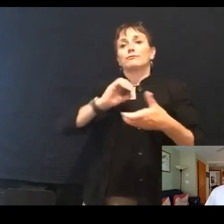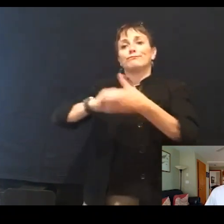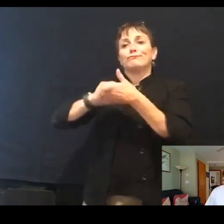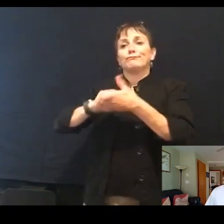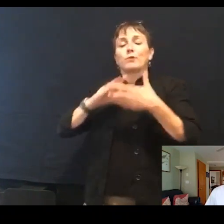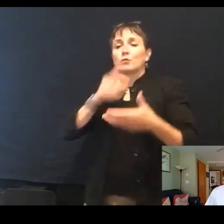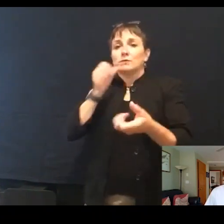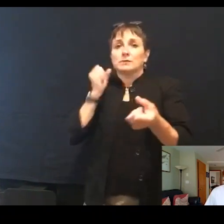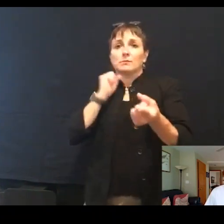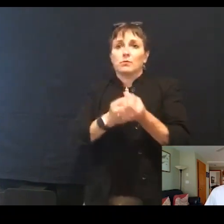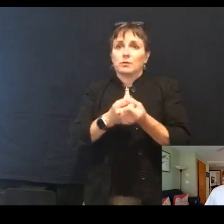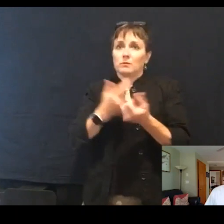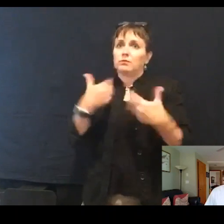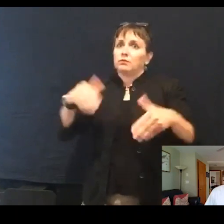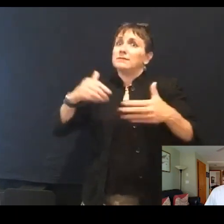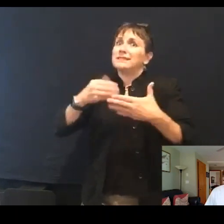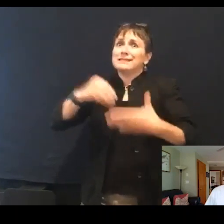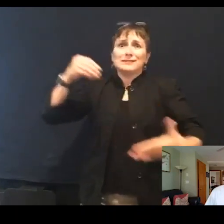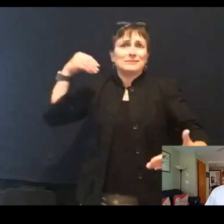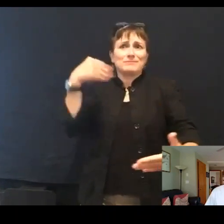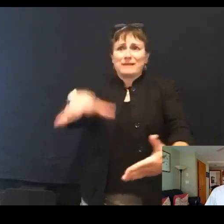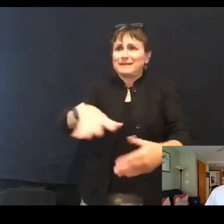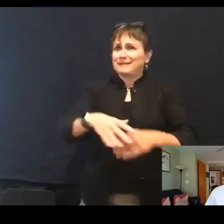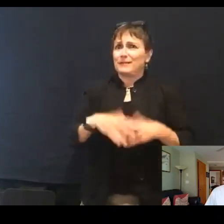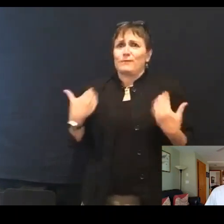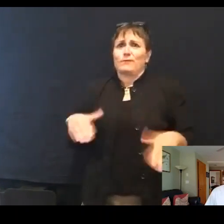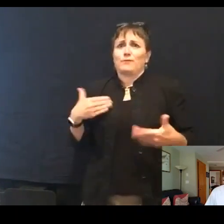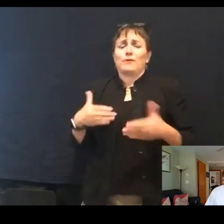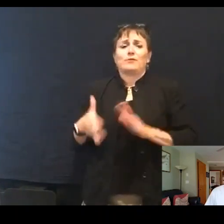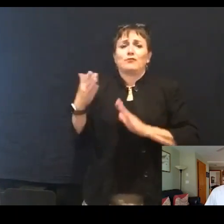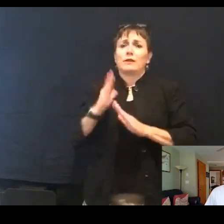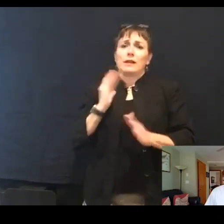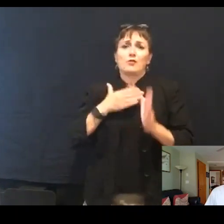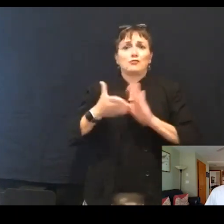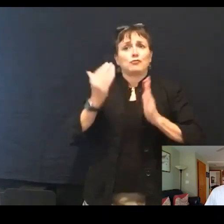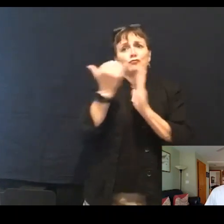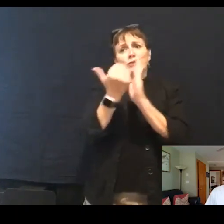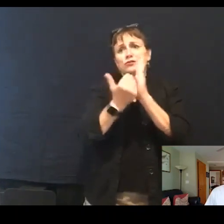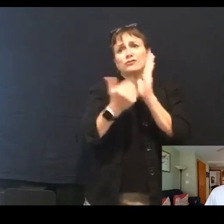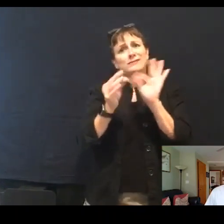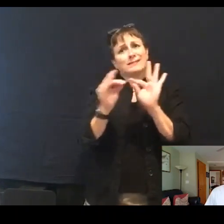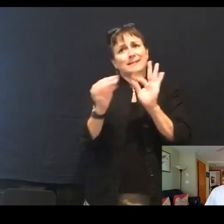the very high costs associated with genetic testing and the running of our registry.